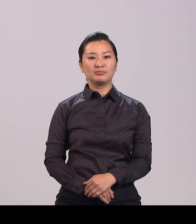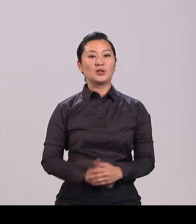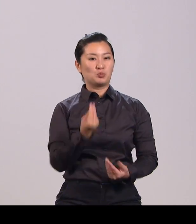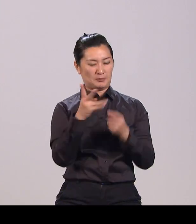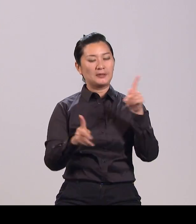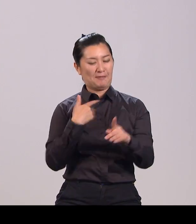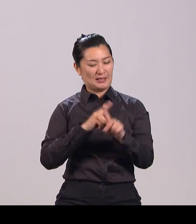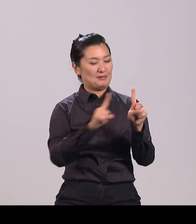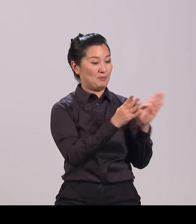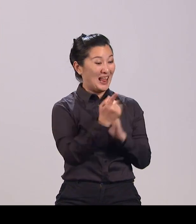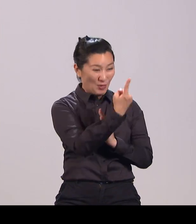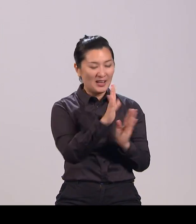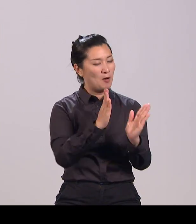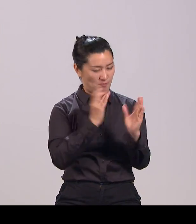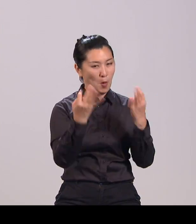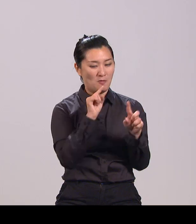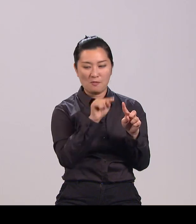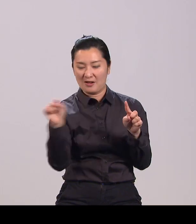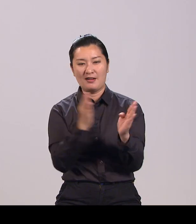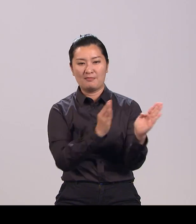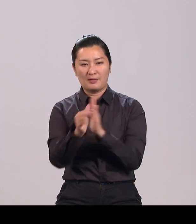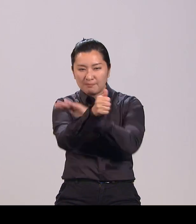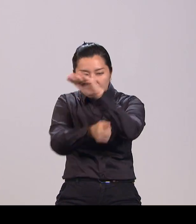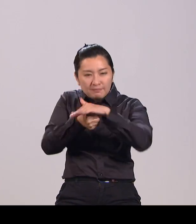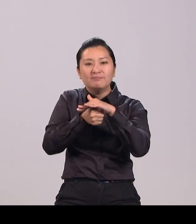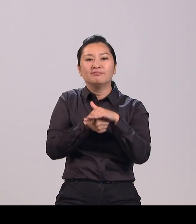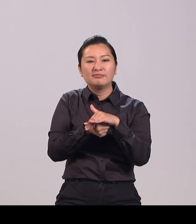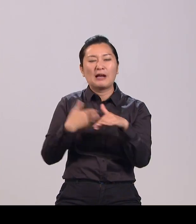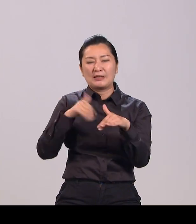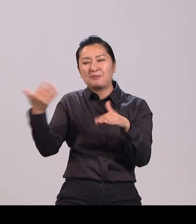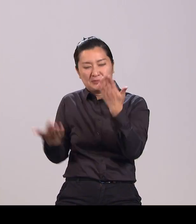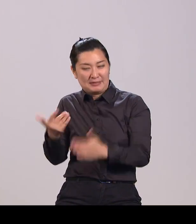We know there have been others. We have quietly acted on the information.